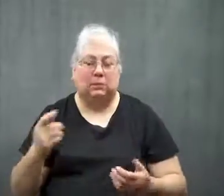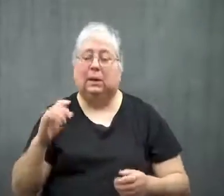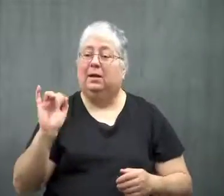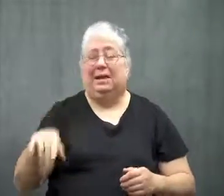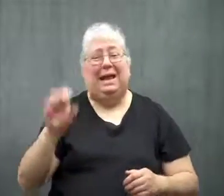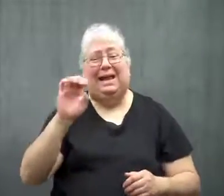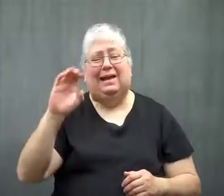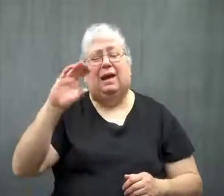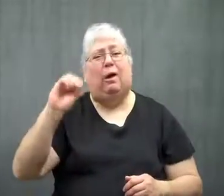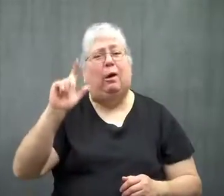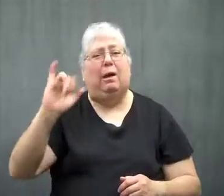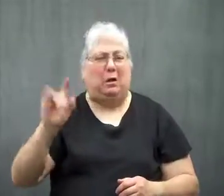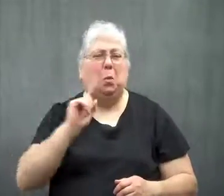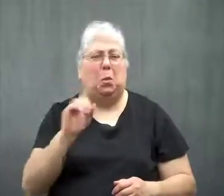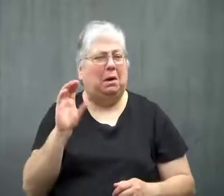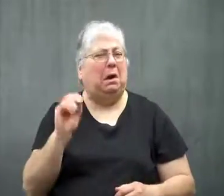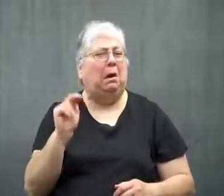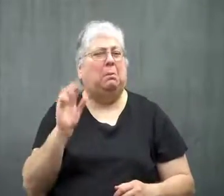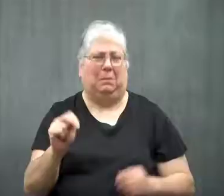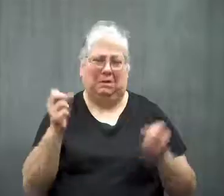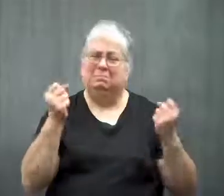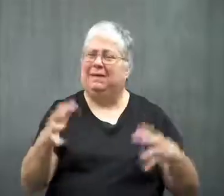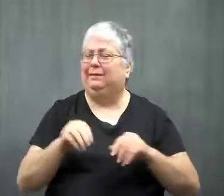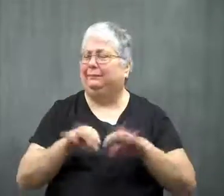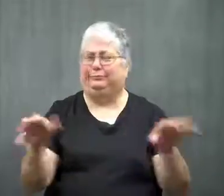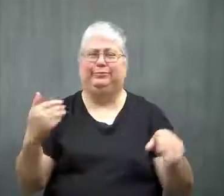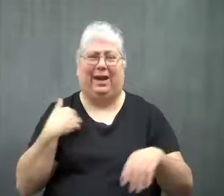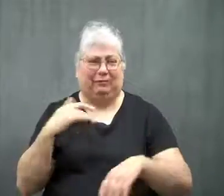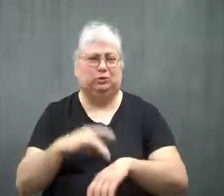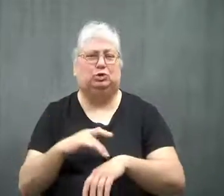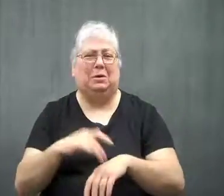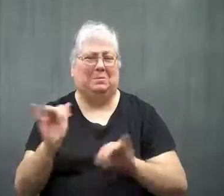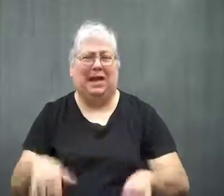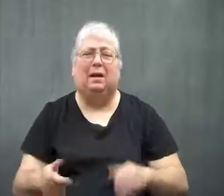E-coli is a very common germ that is prevalent all over.